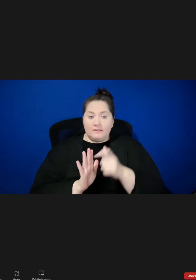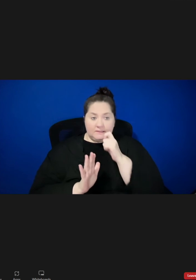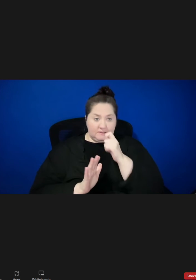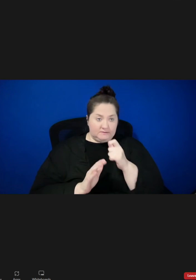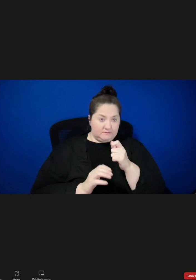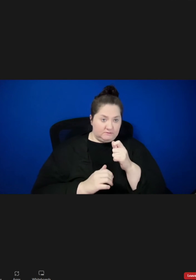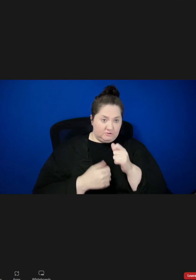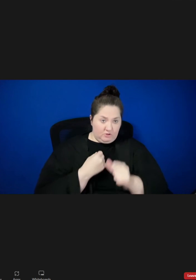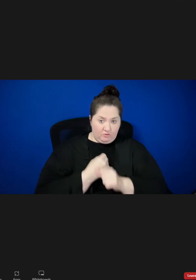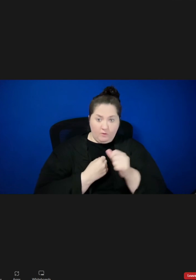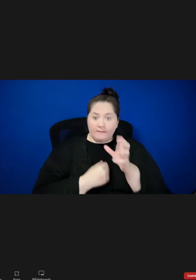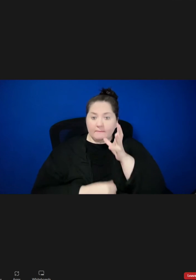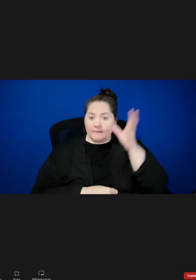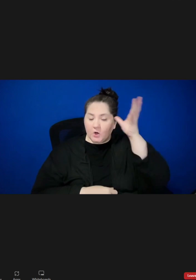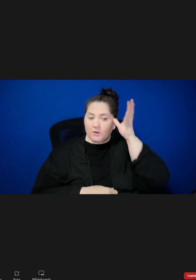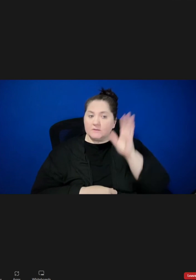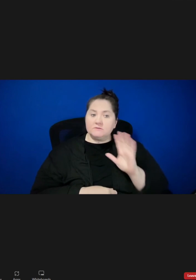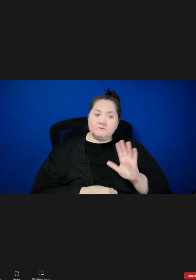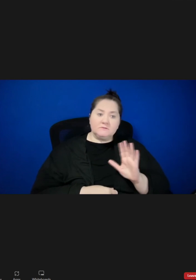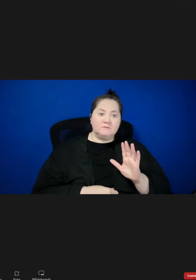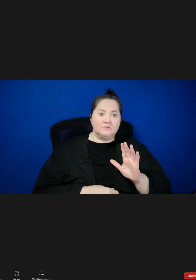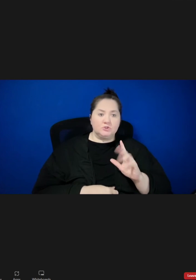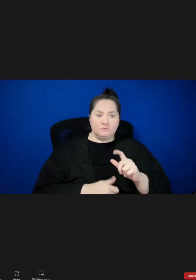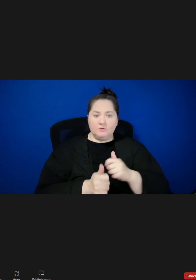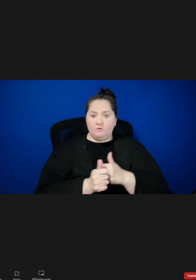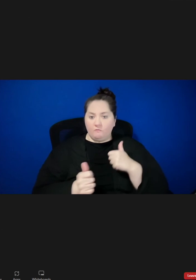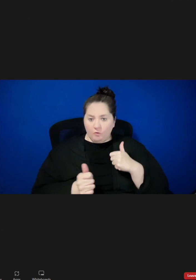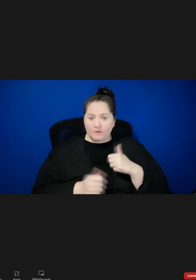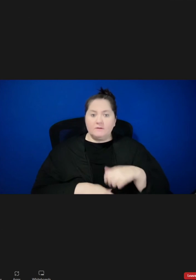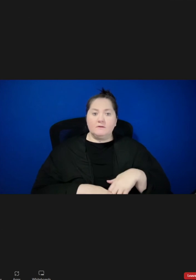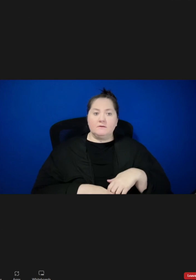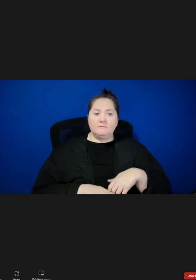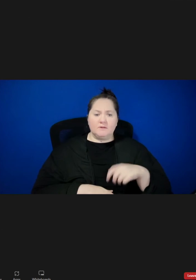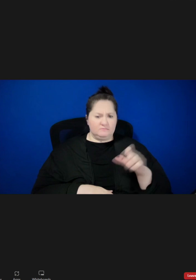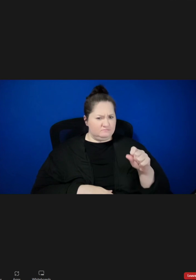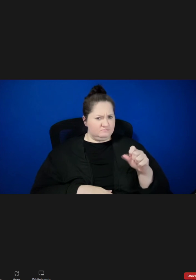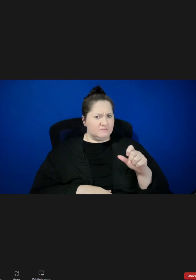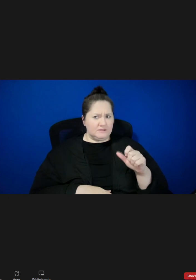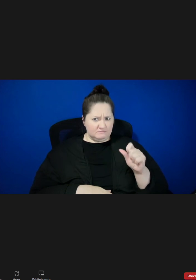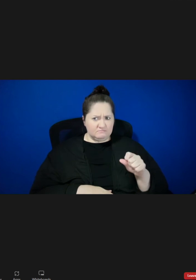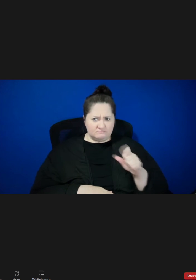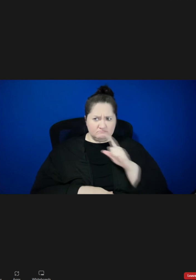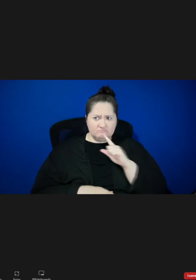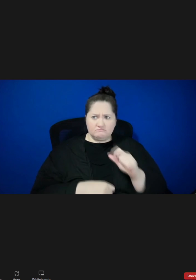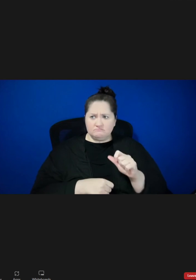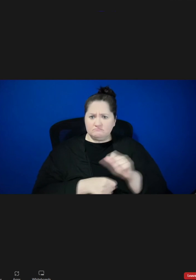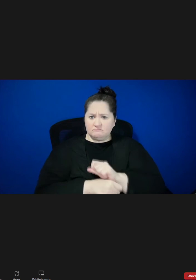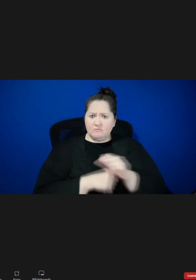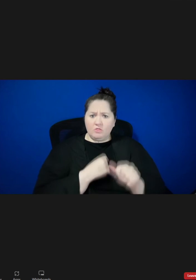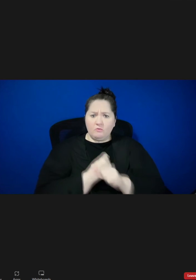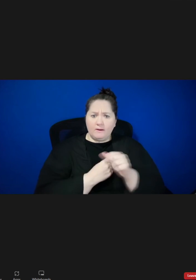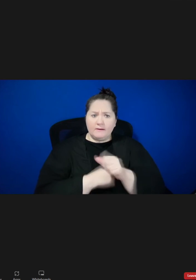as the chair noted should be avoided. It does threaten parents. Such action in Colorado or